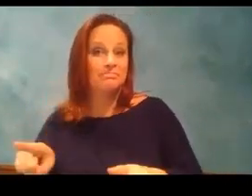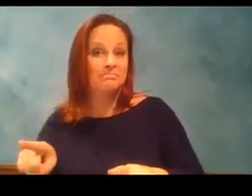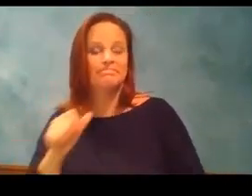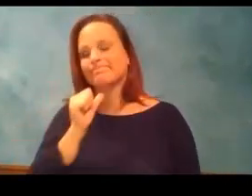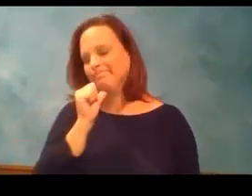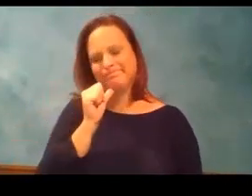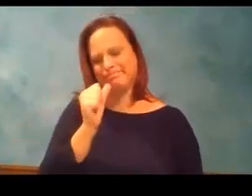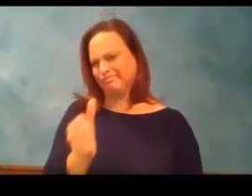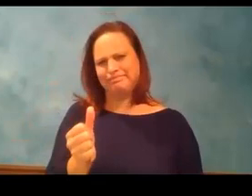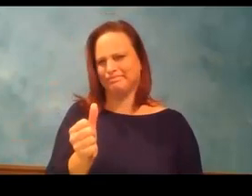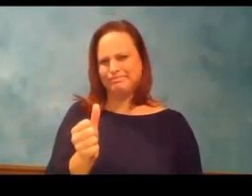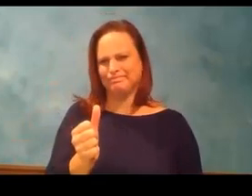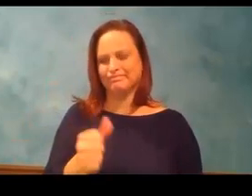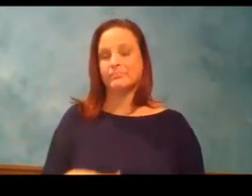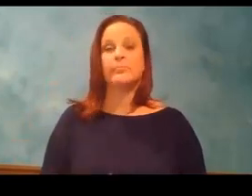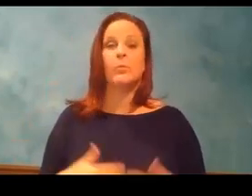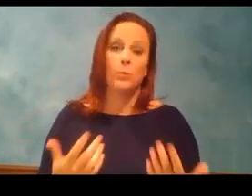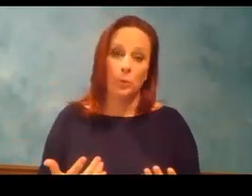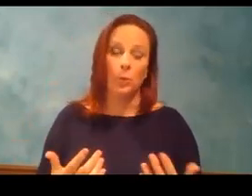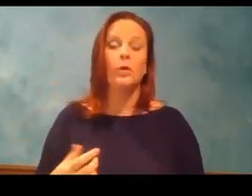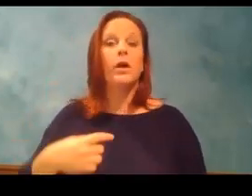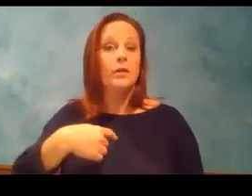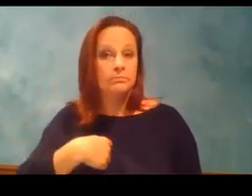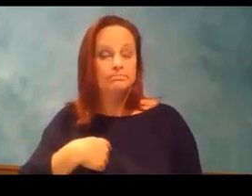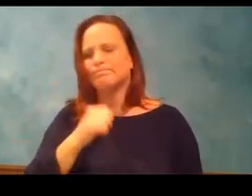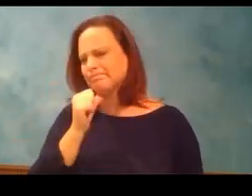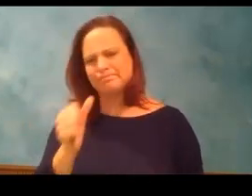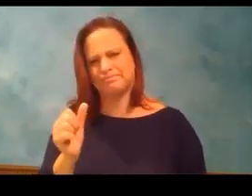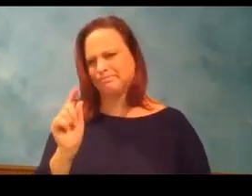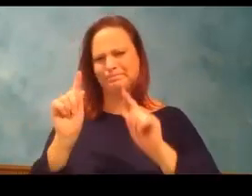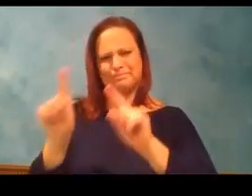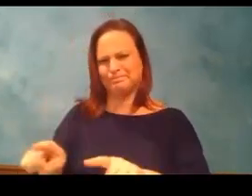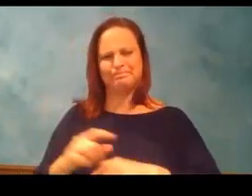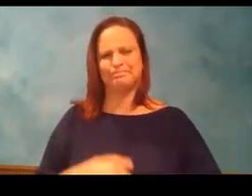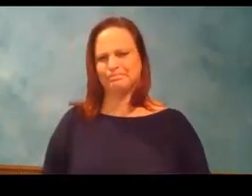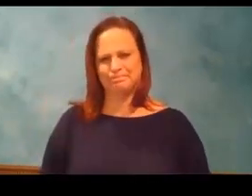ME-GO-TO-NOT, or ME-NOT-GO-TO.